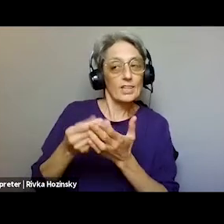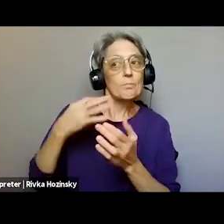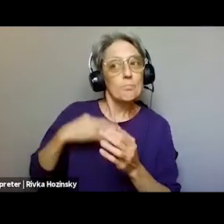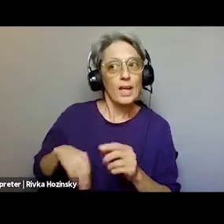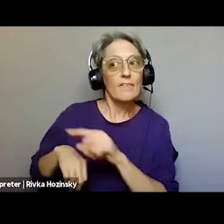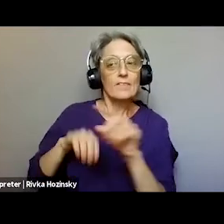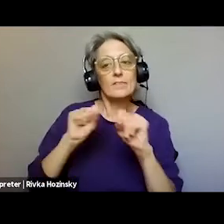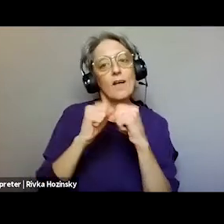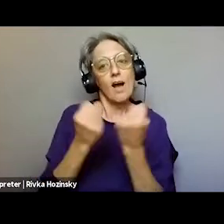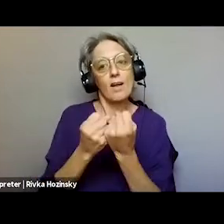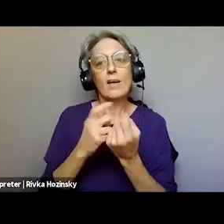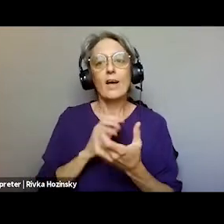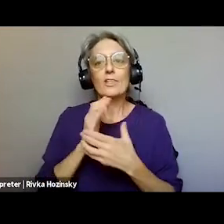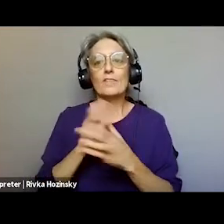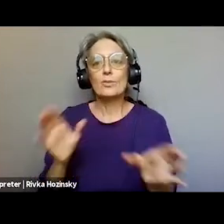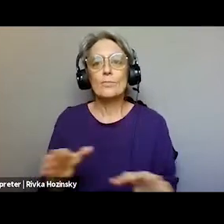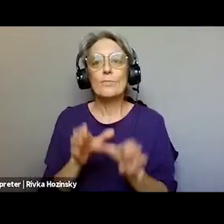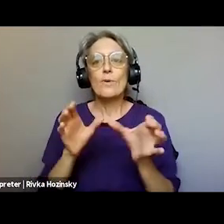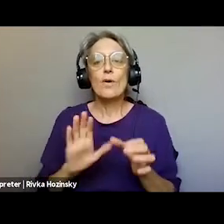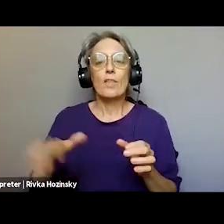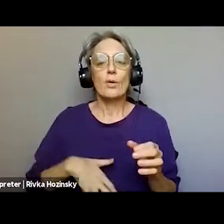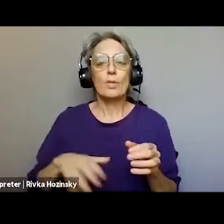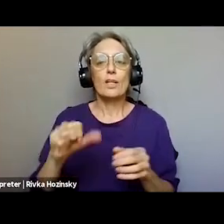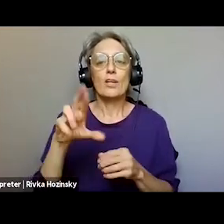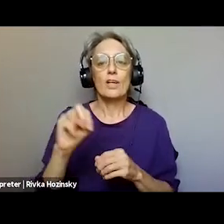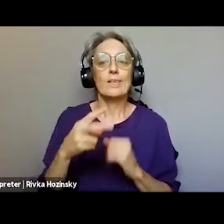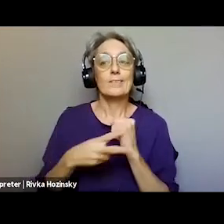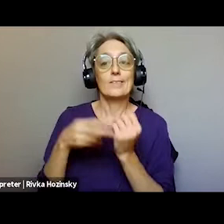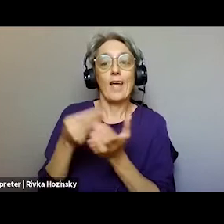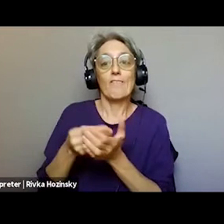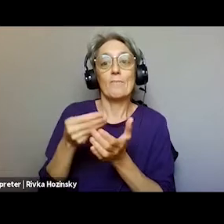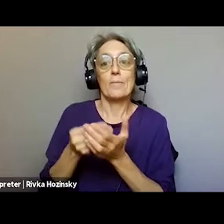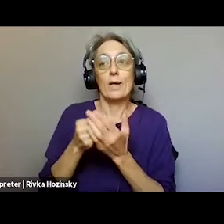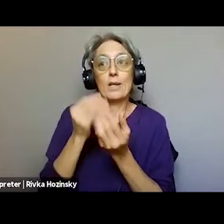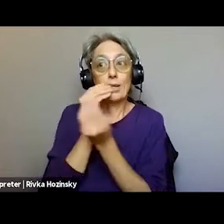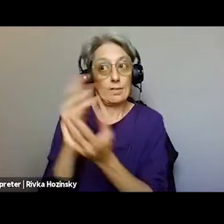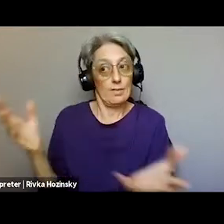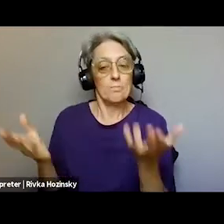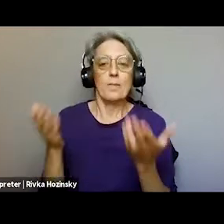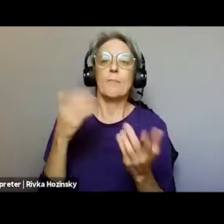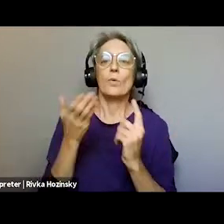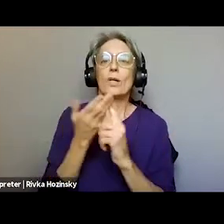to promote prenatal care as cost-saving measures might sway some political audiences.